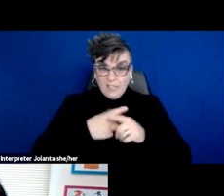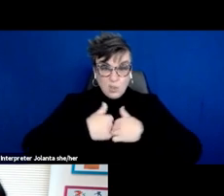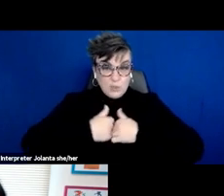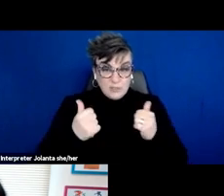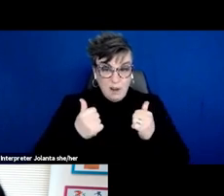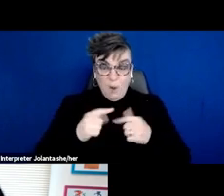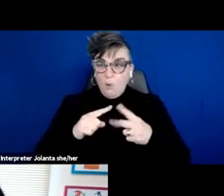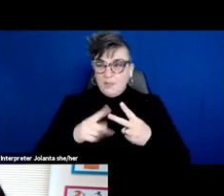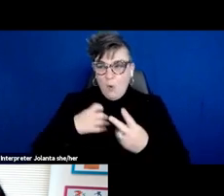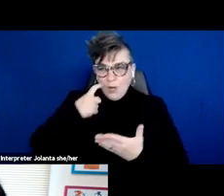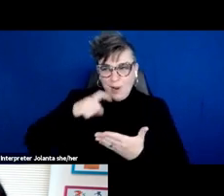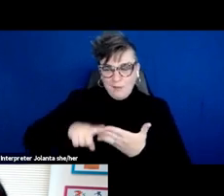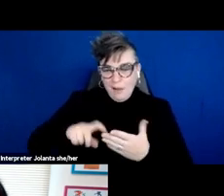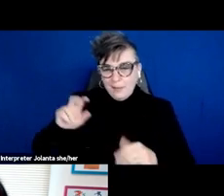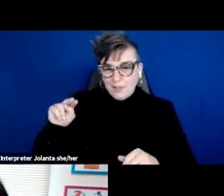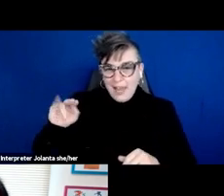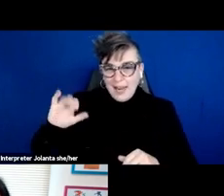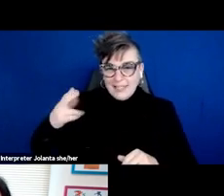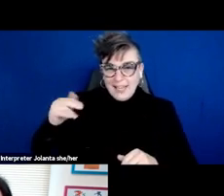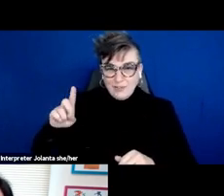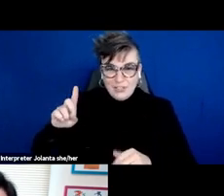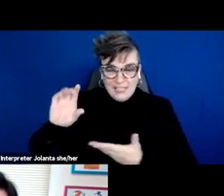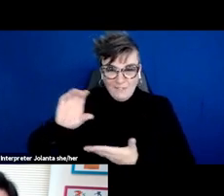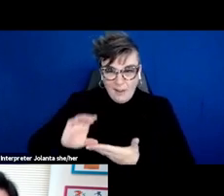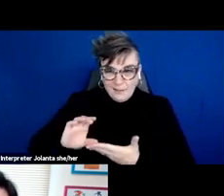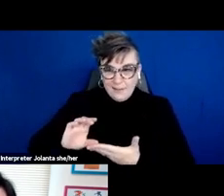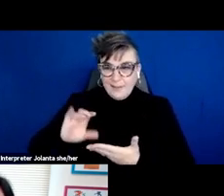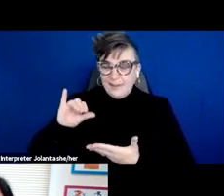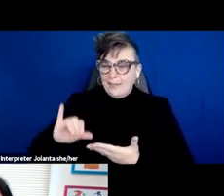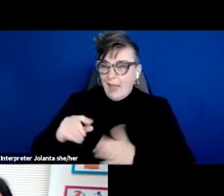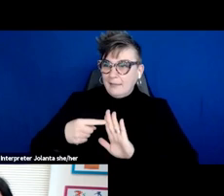which supports some of the work presented here. Throughout the presentation I will use